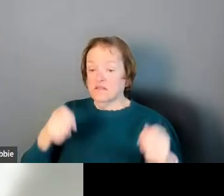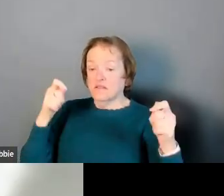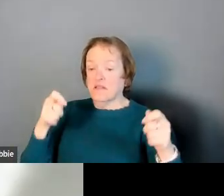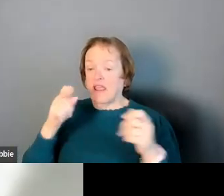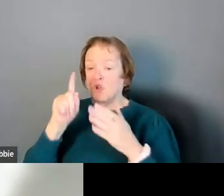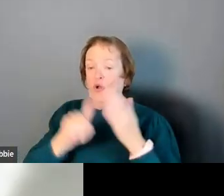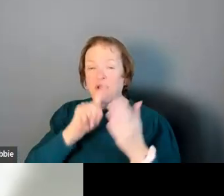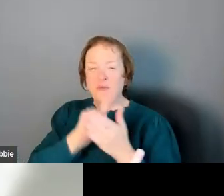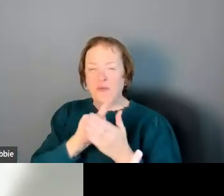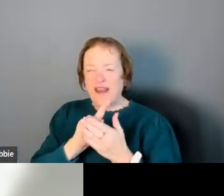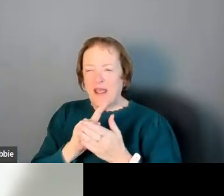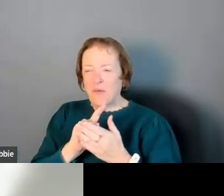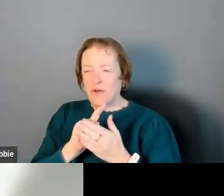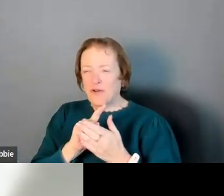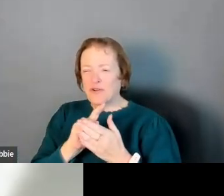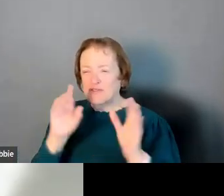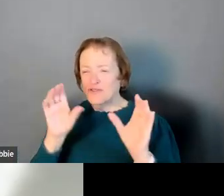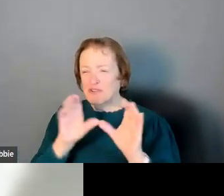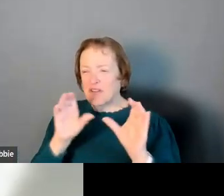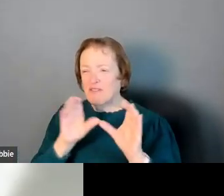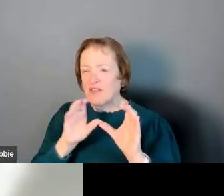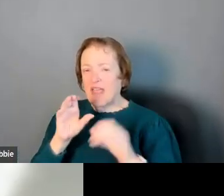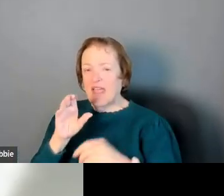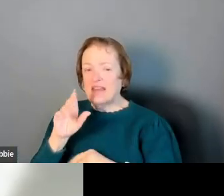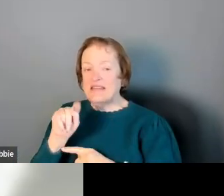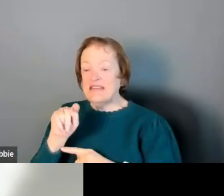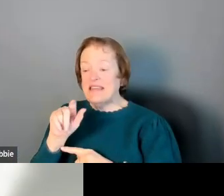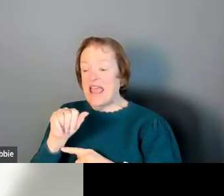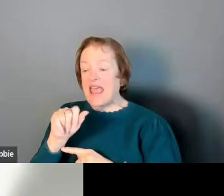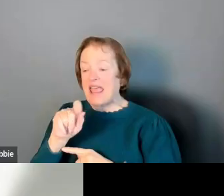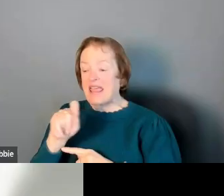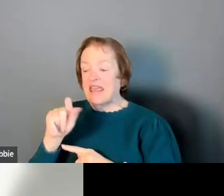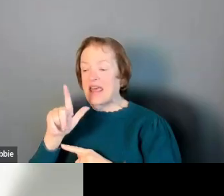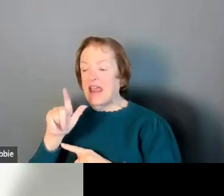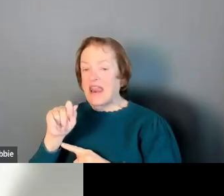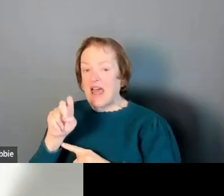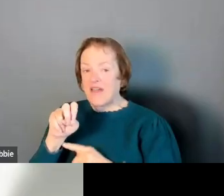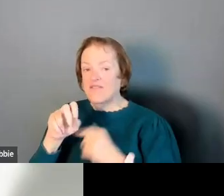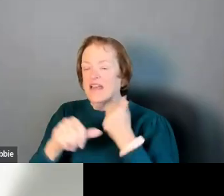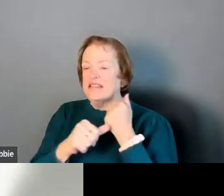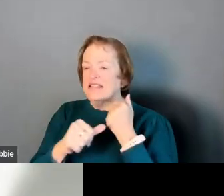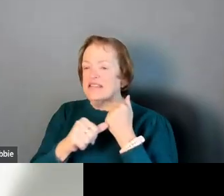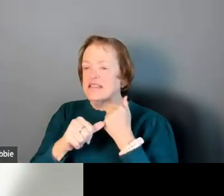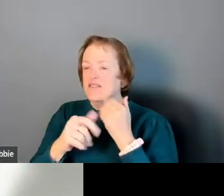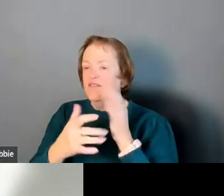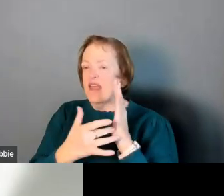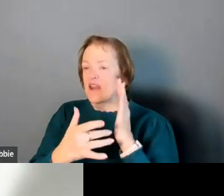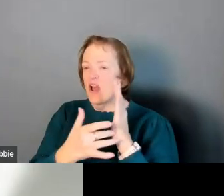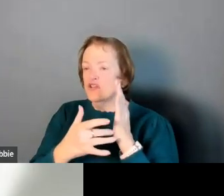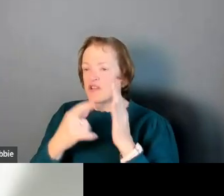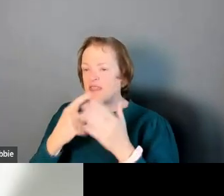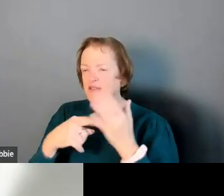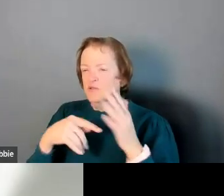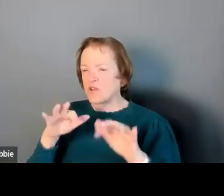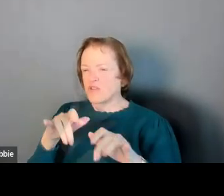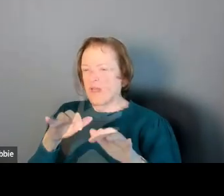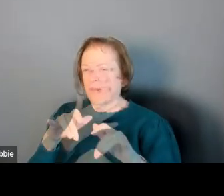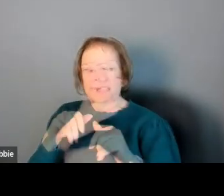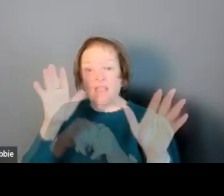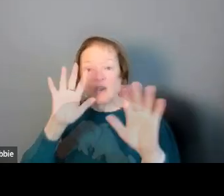and the title is TA-Live! Hearing Assistive Technology for you to type in. Joanna, I see your hand.